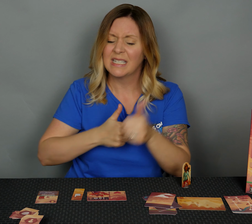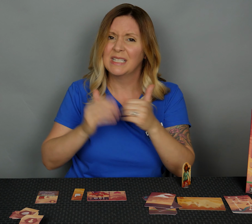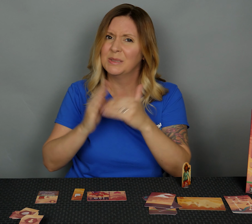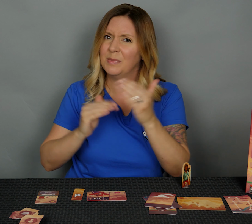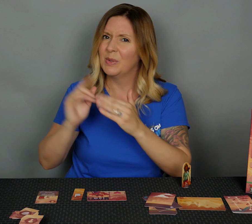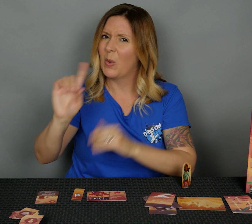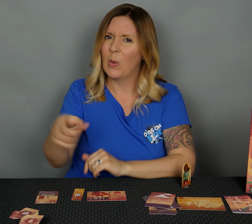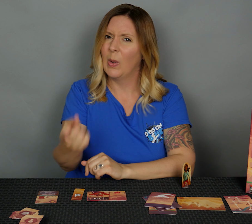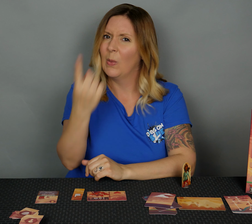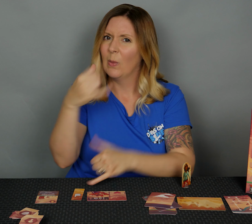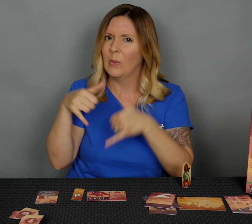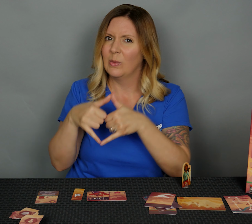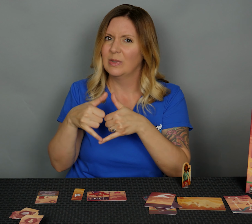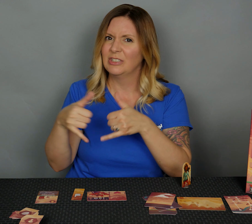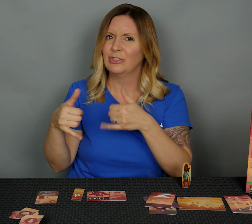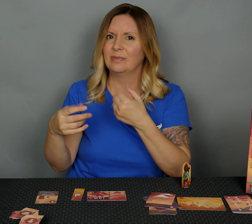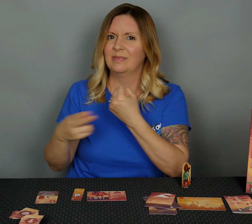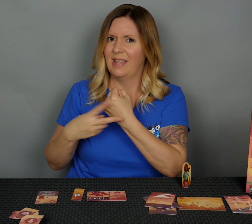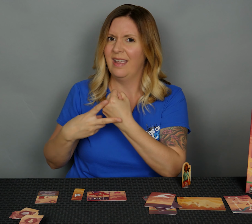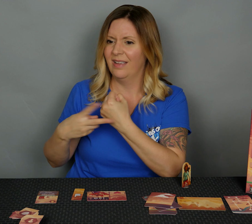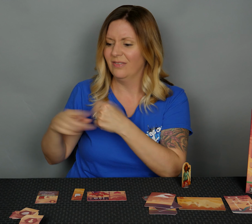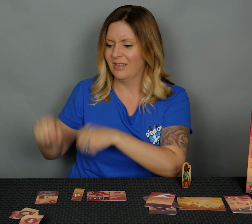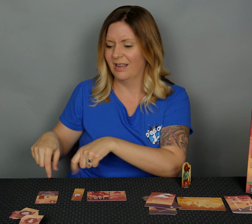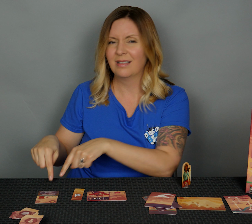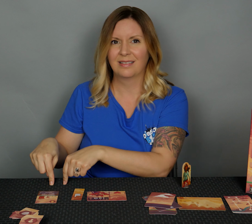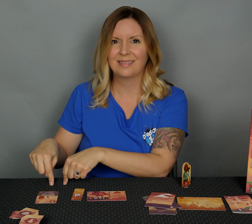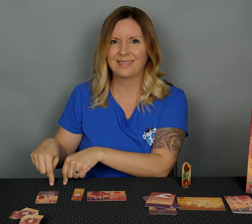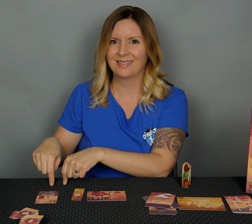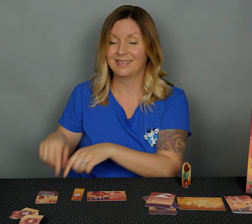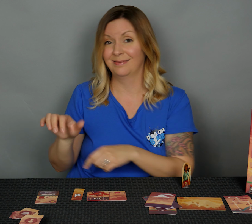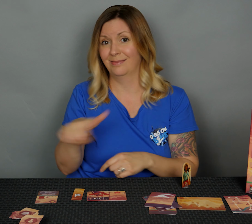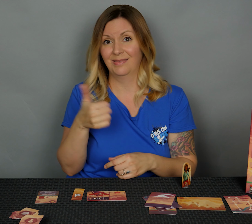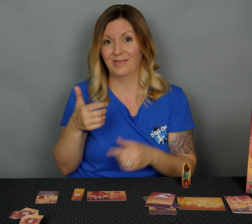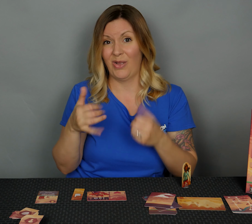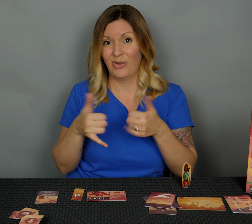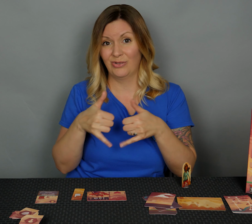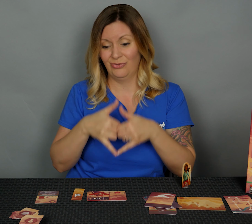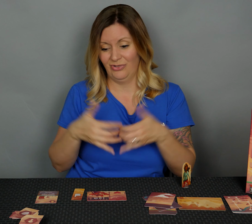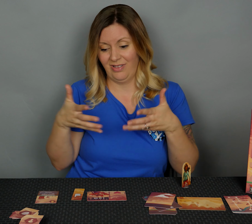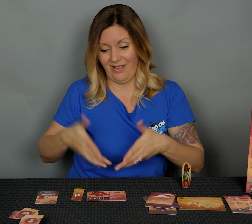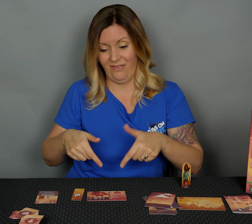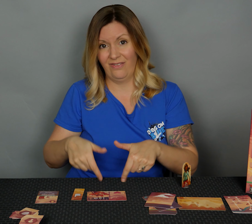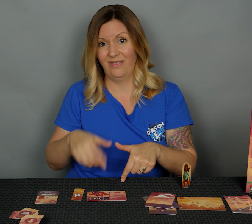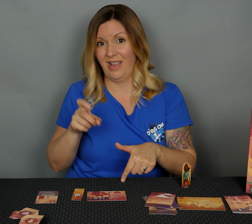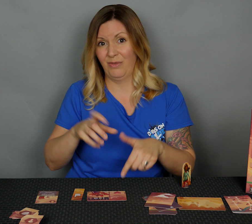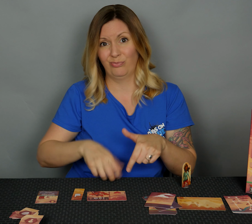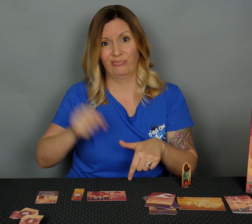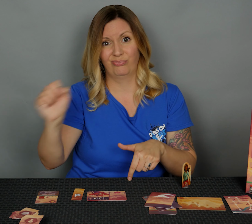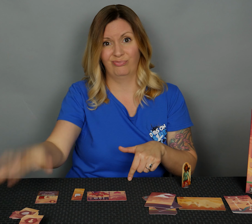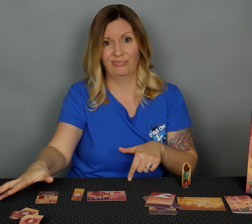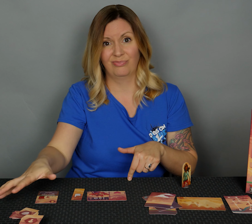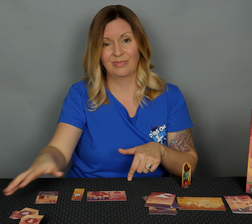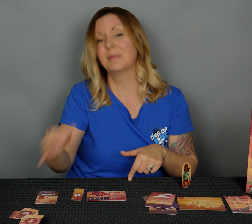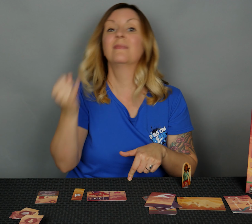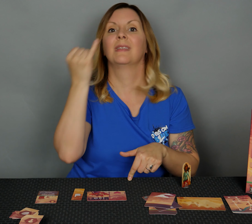Each building can only house 1 treasure. Any other treasure you have remaining after that must be discarded.